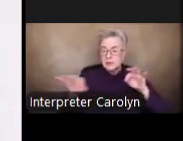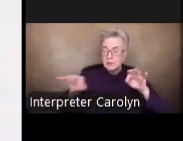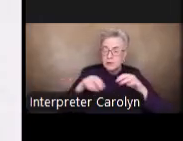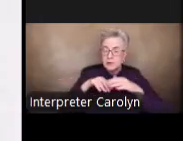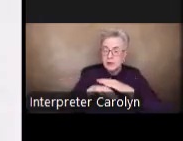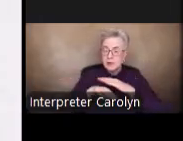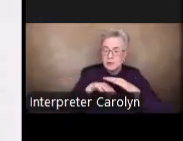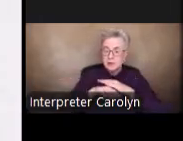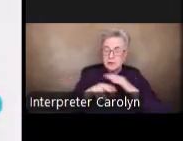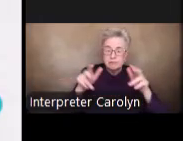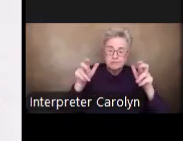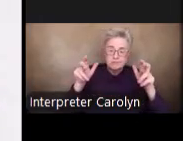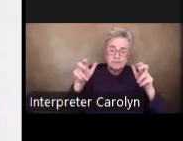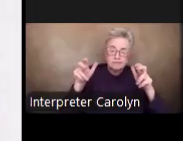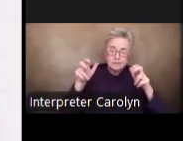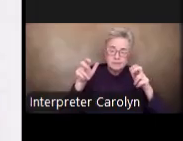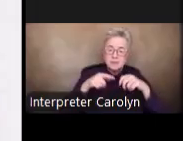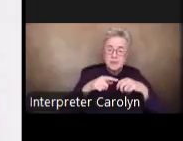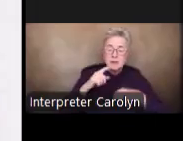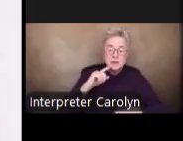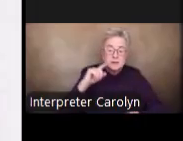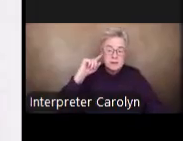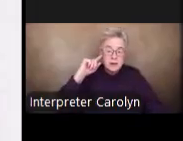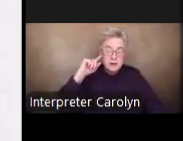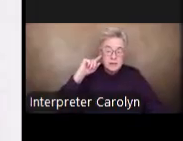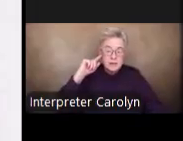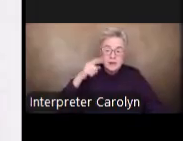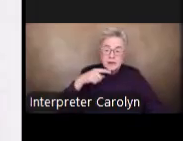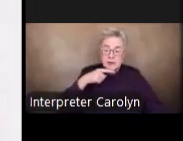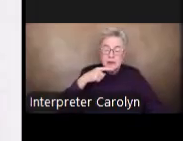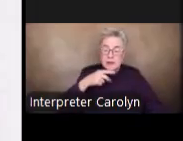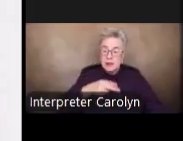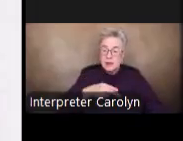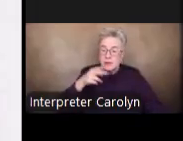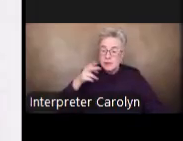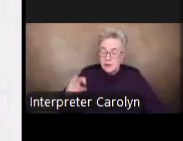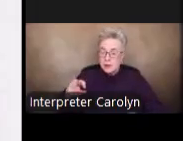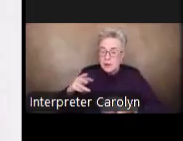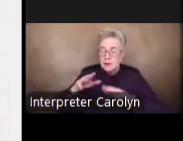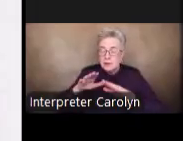and for Deaf and hearing, deaf and hard of hearing children, or